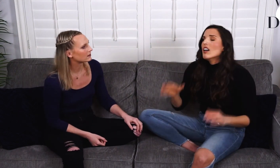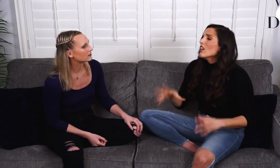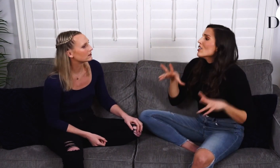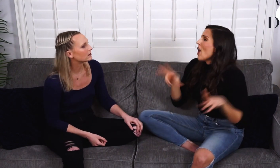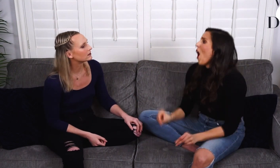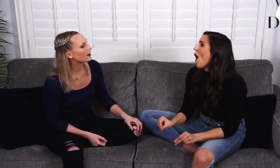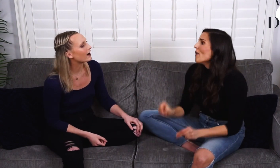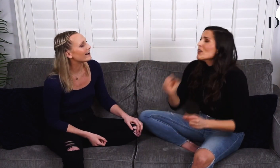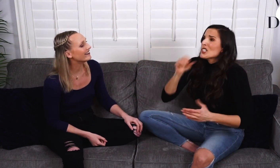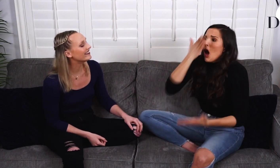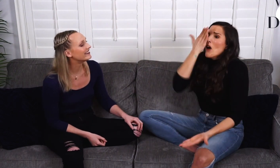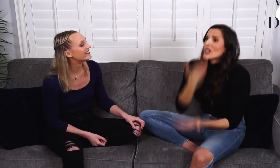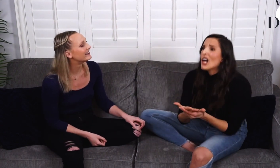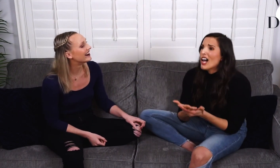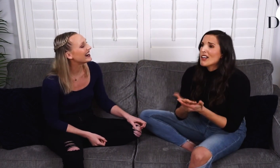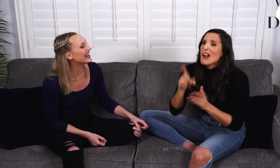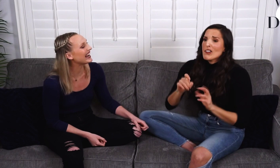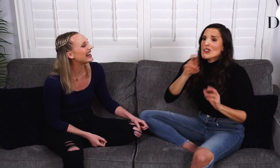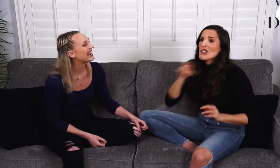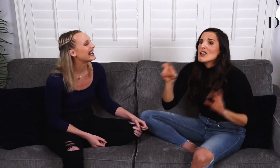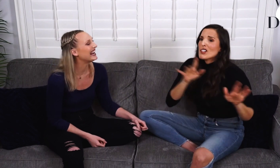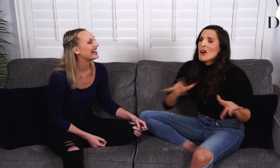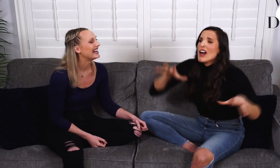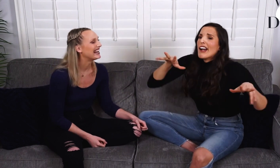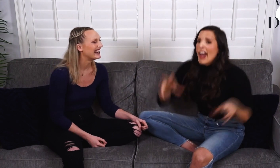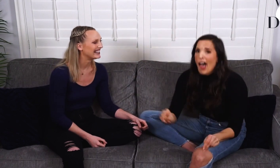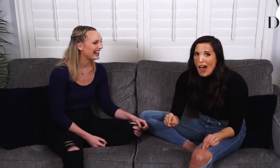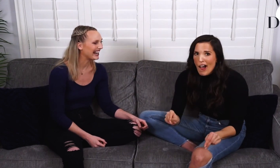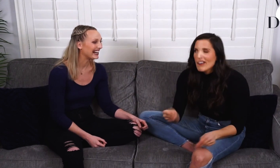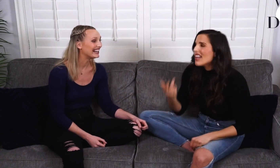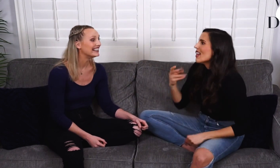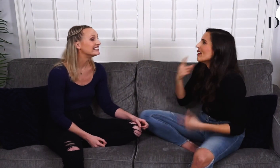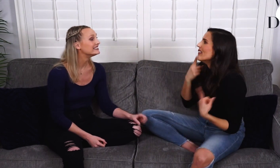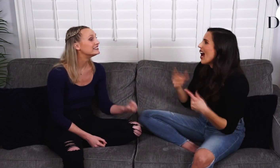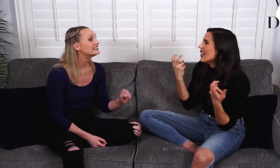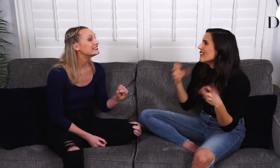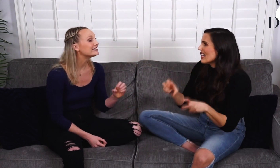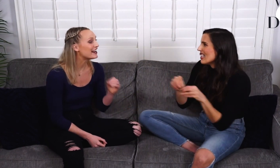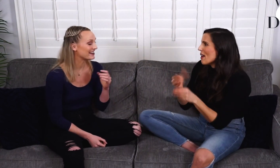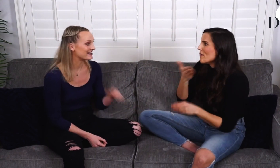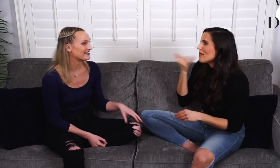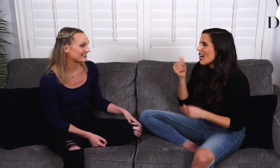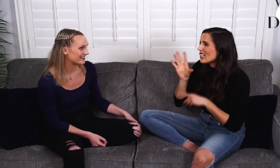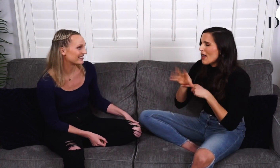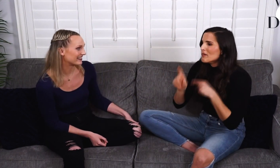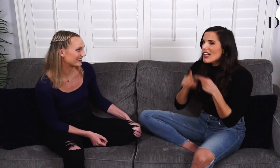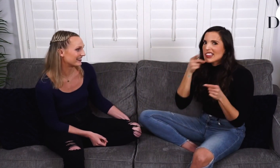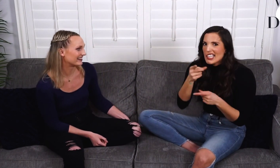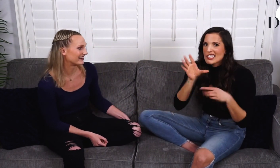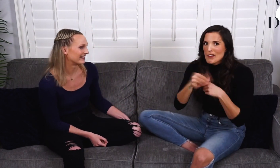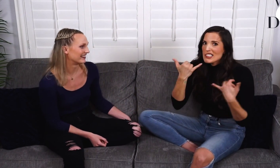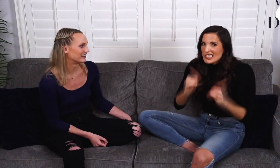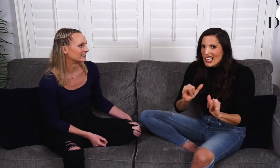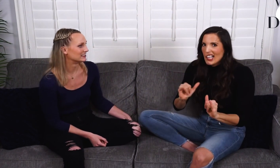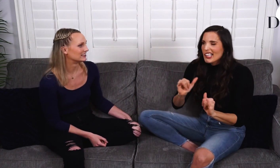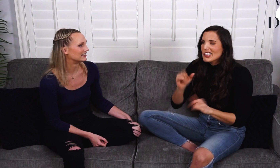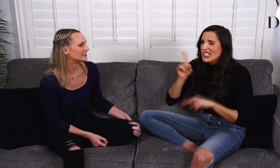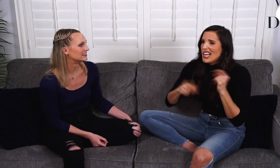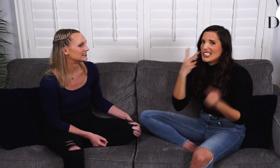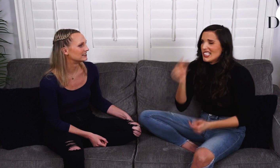and we're always like, “No! It was such a good take! Aw we have to re-record? No!” But then we finally invested in a better camera. But this camera we